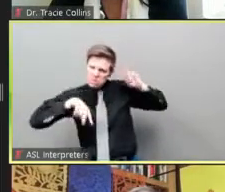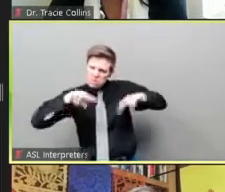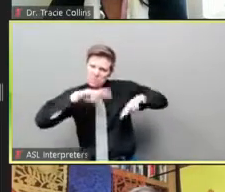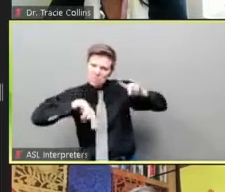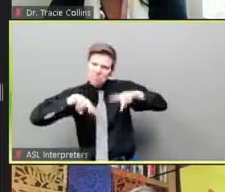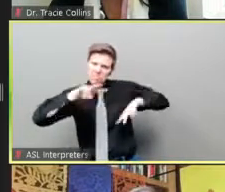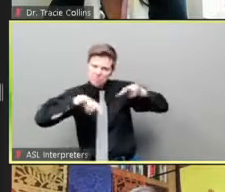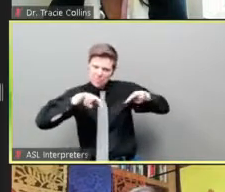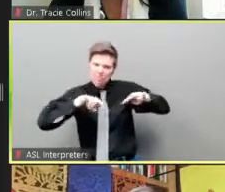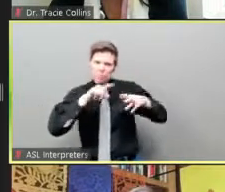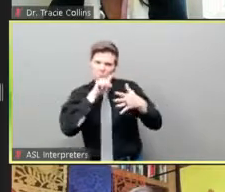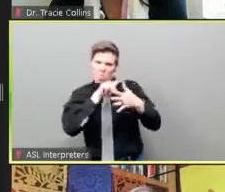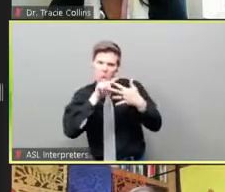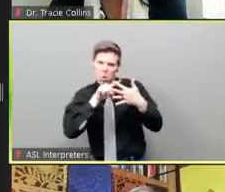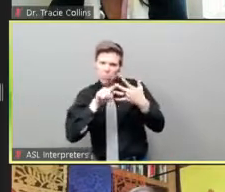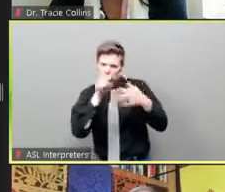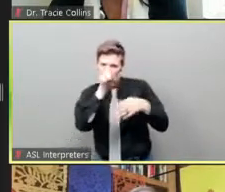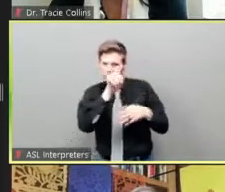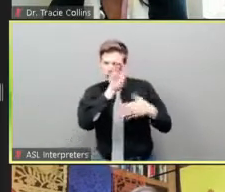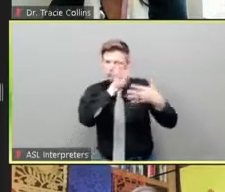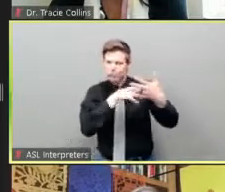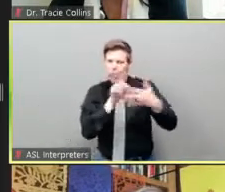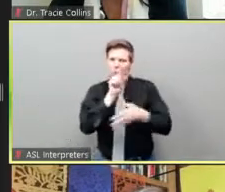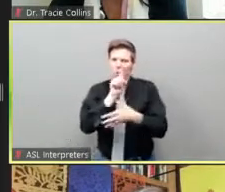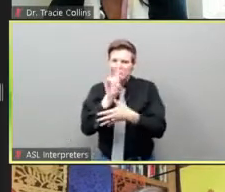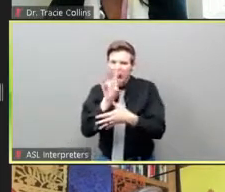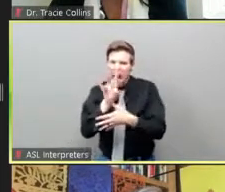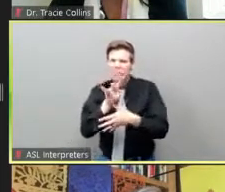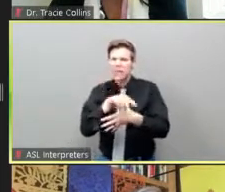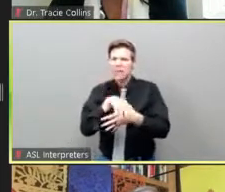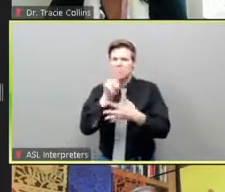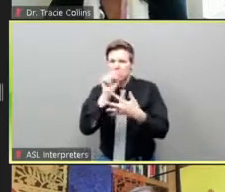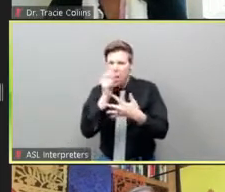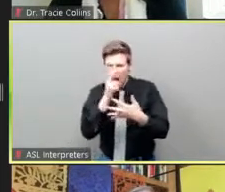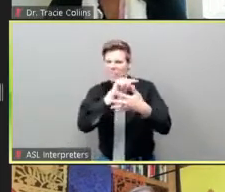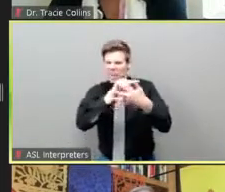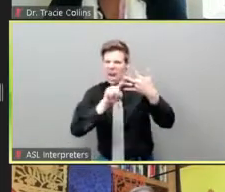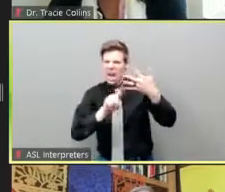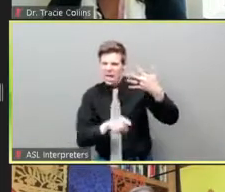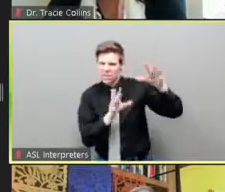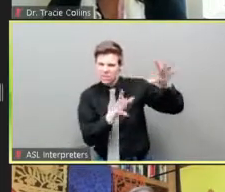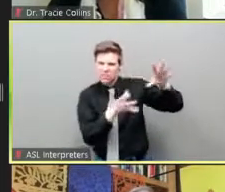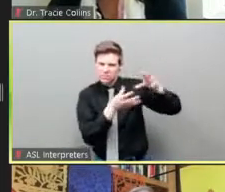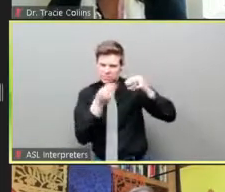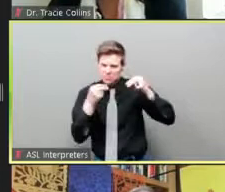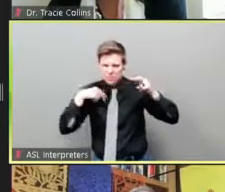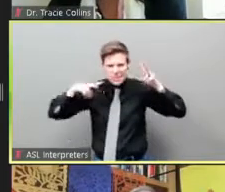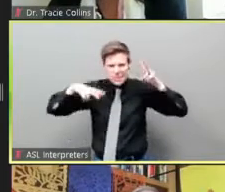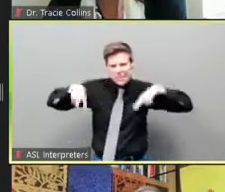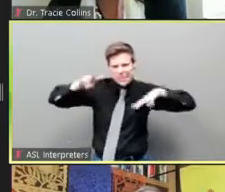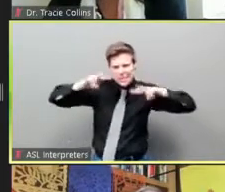likely to spread. So I do want to pause on that note. I don't think there's any